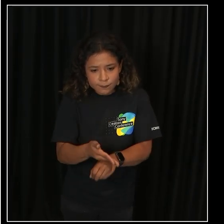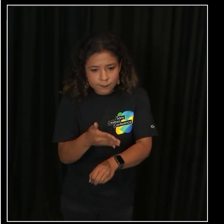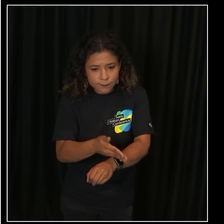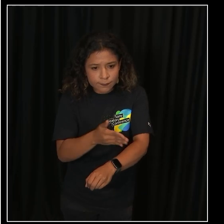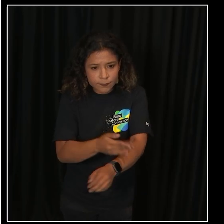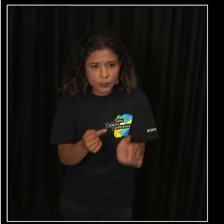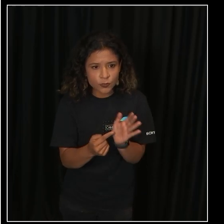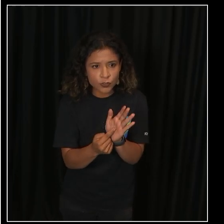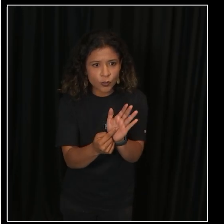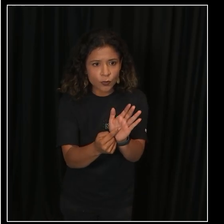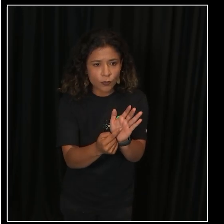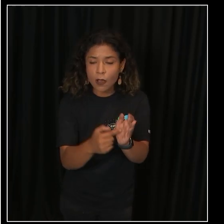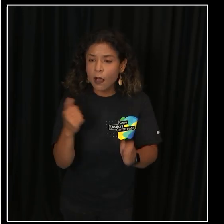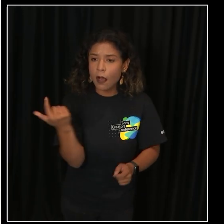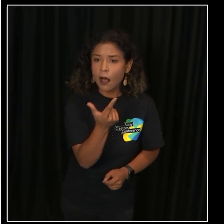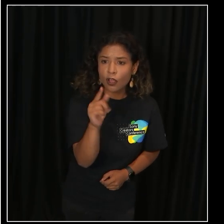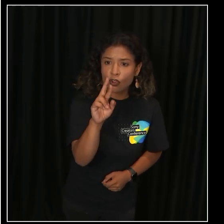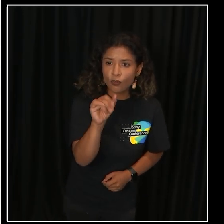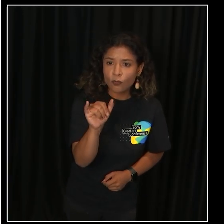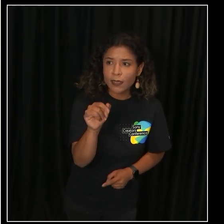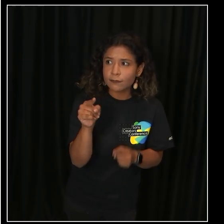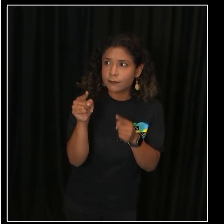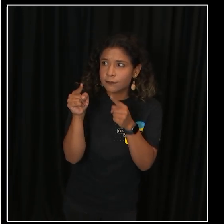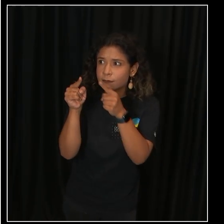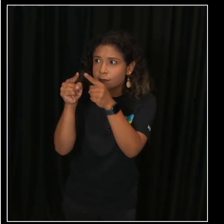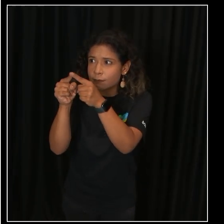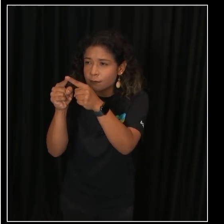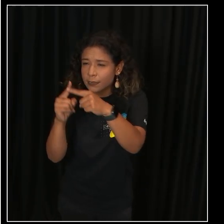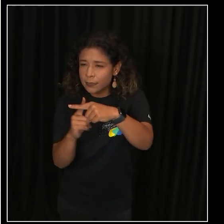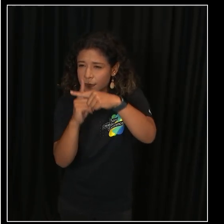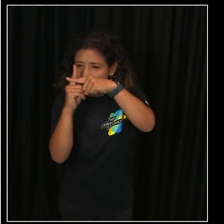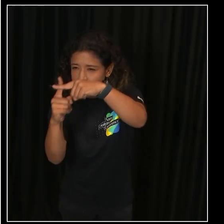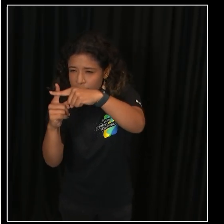All these rays are targeting the exact point, the exact same point.